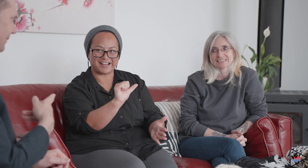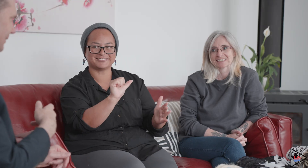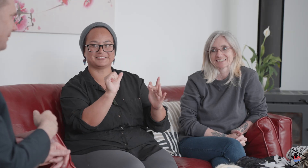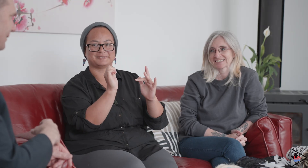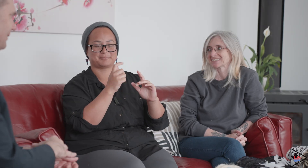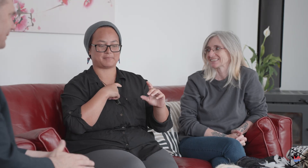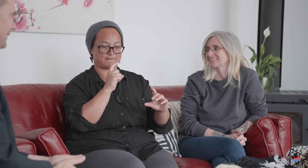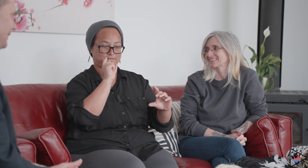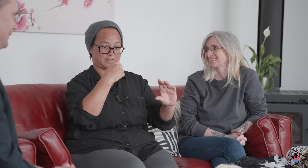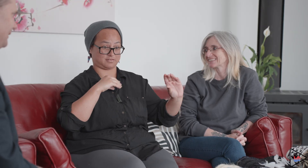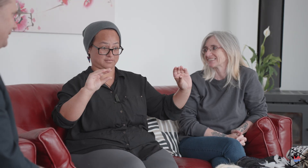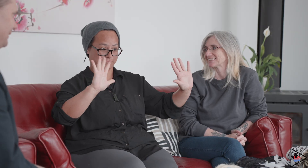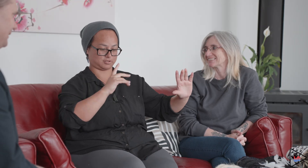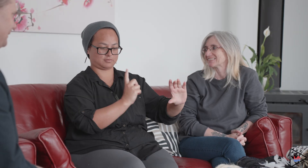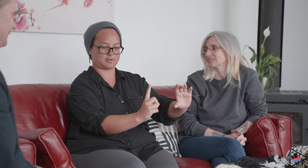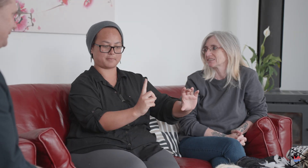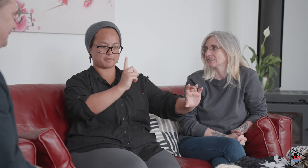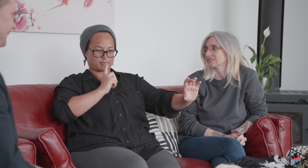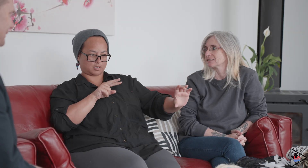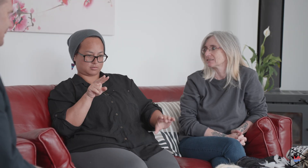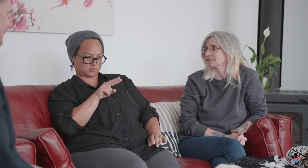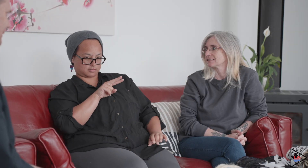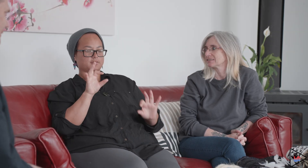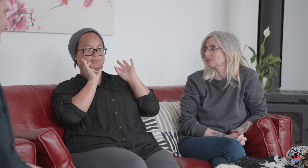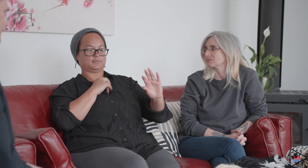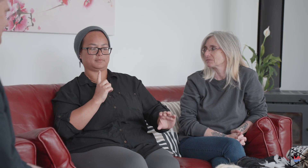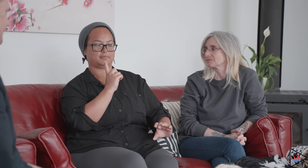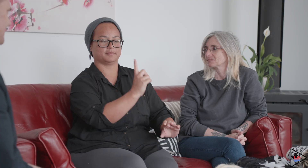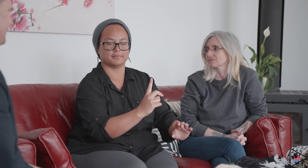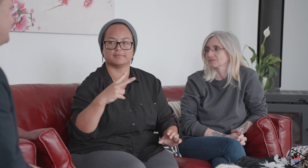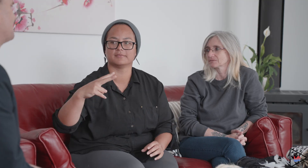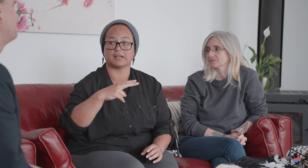sharp eyes to make sure you get that right. Oh, yes, you do. And uh, you know, you take a few